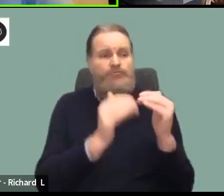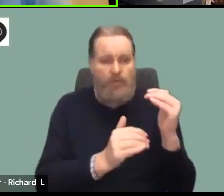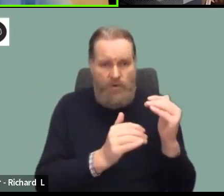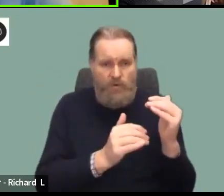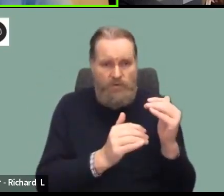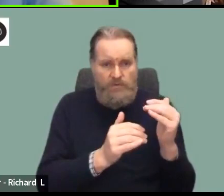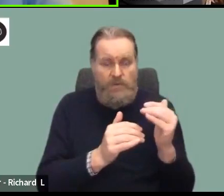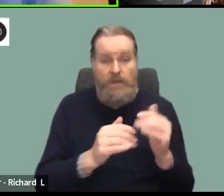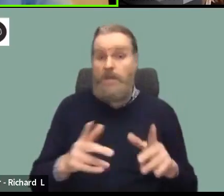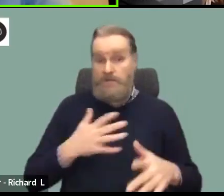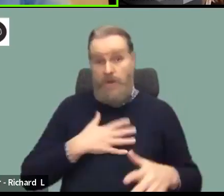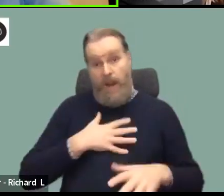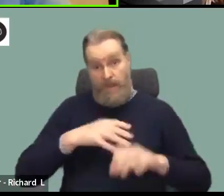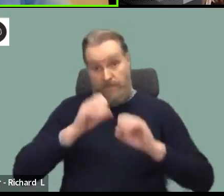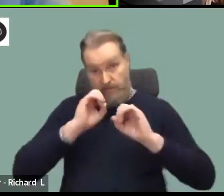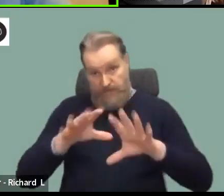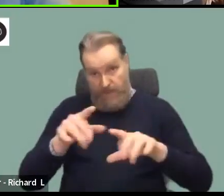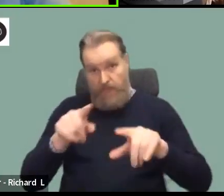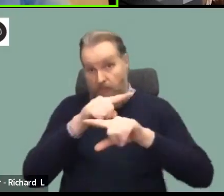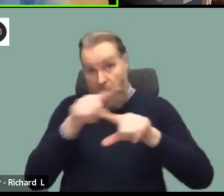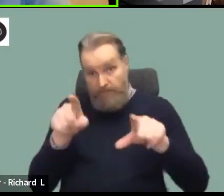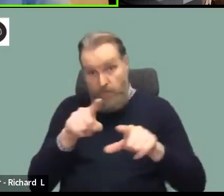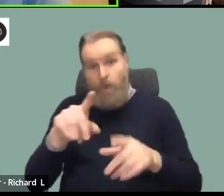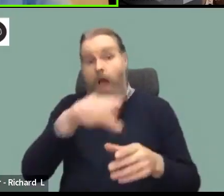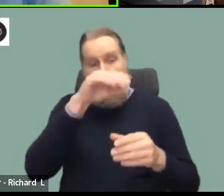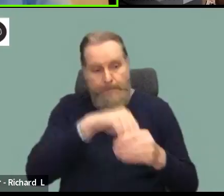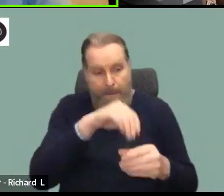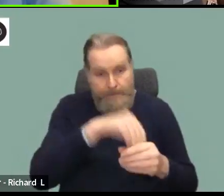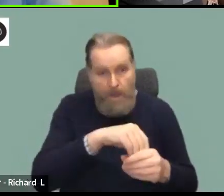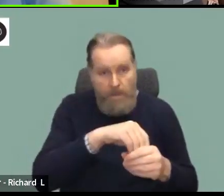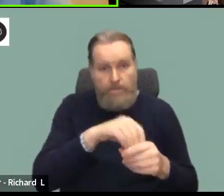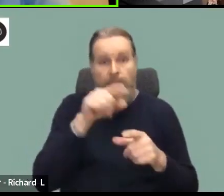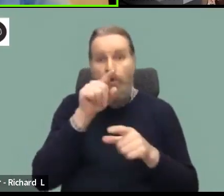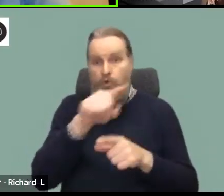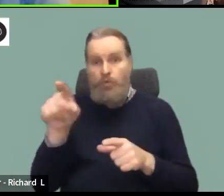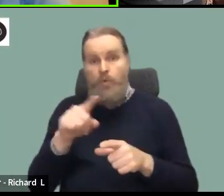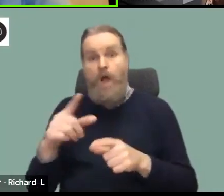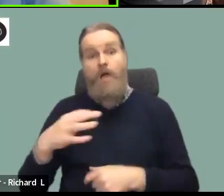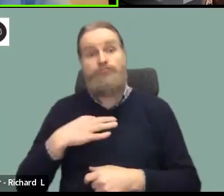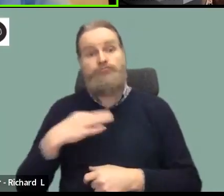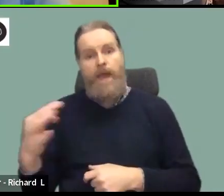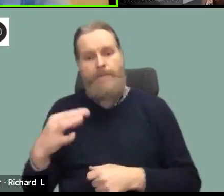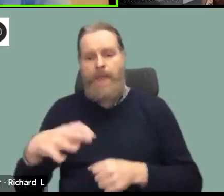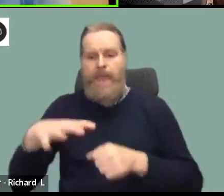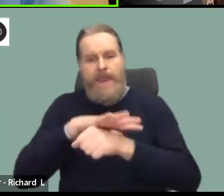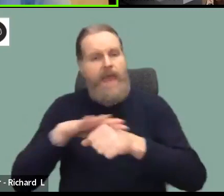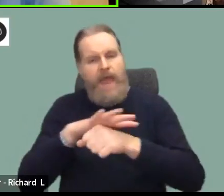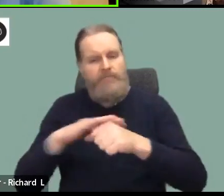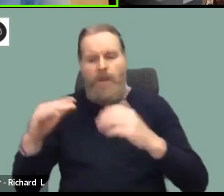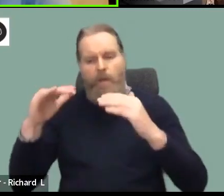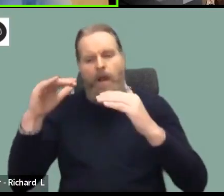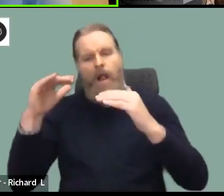So faced with that I can So faced with that, I can say to anyone here who is. a member a member or a rap in any of a member or a rap in any of the areas where we didn't get over